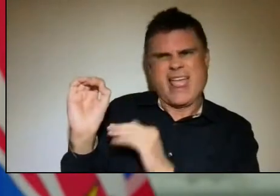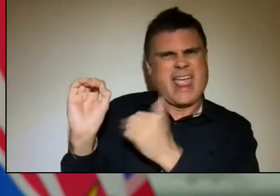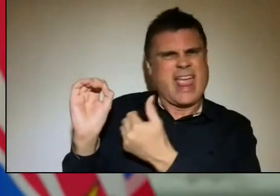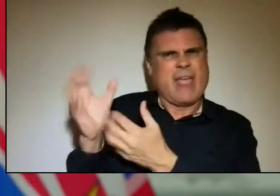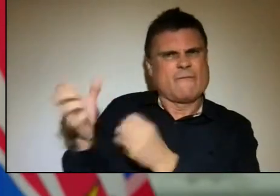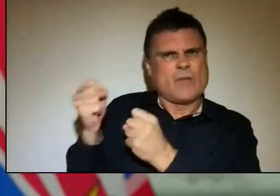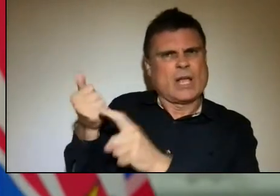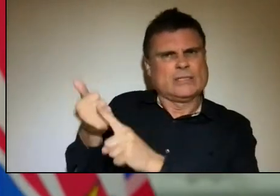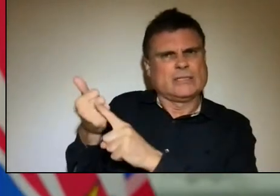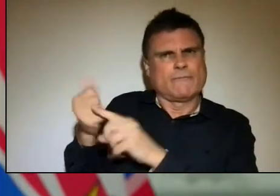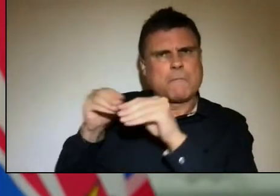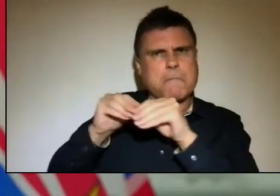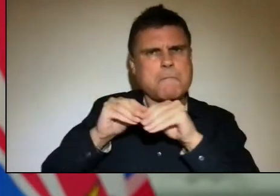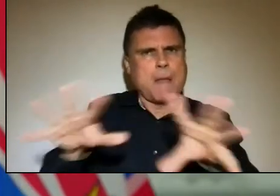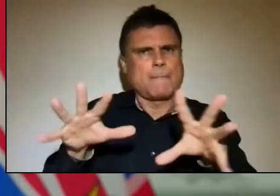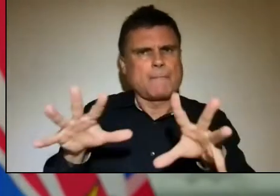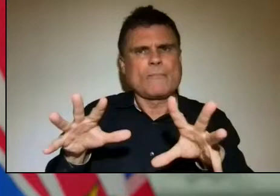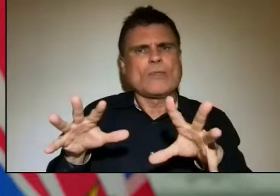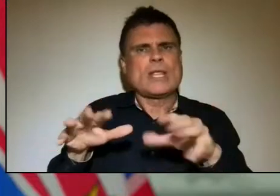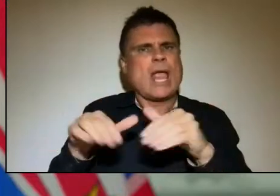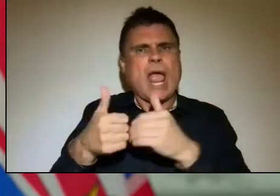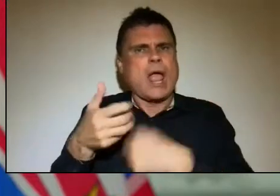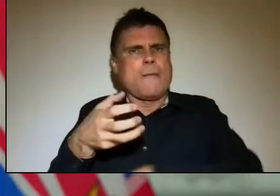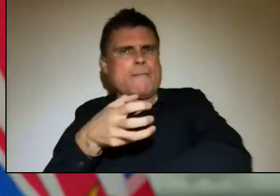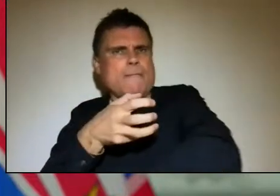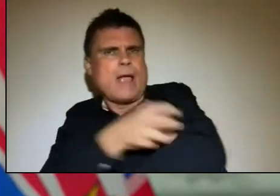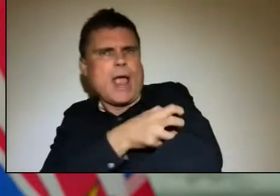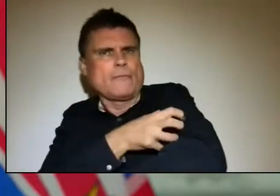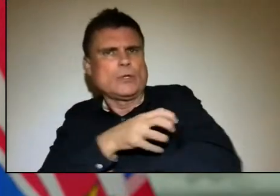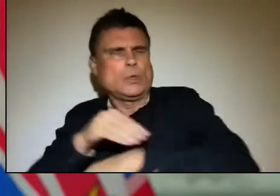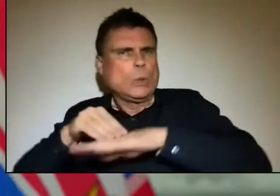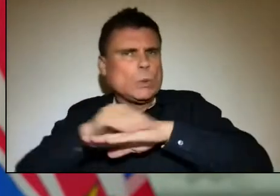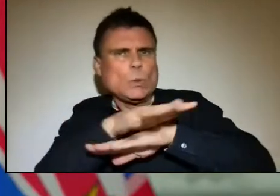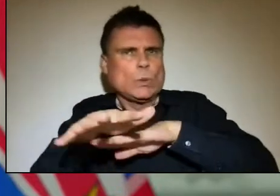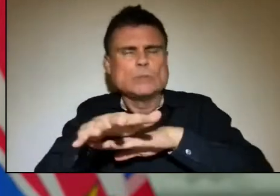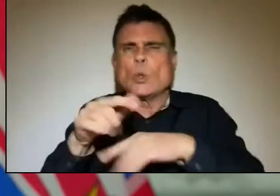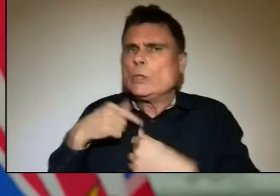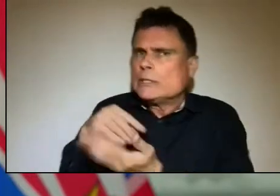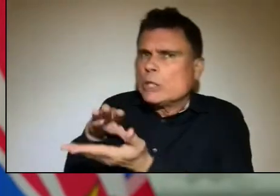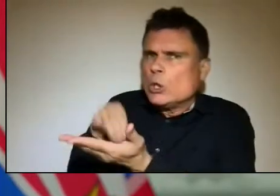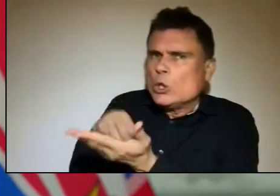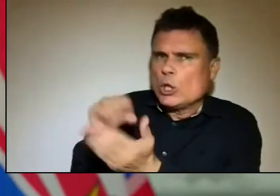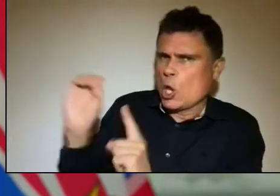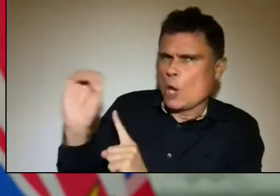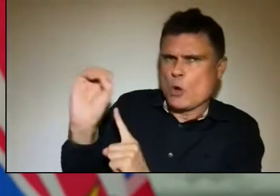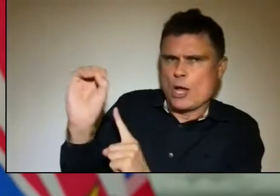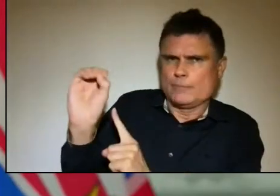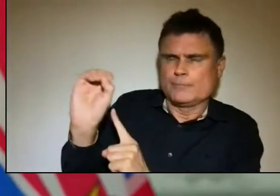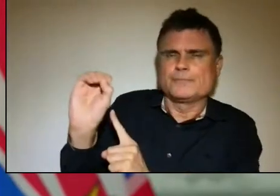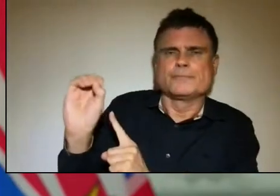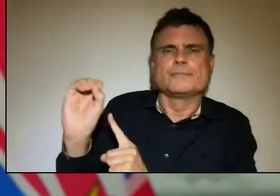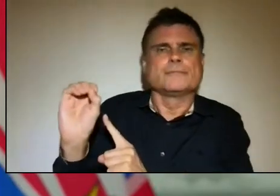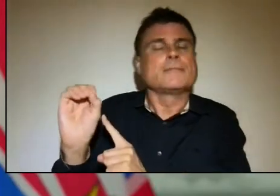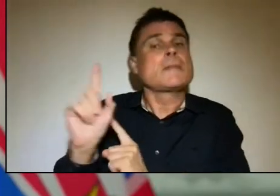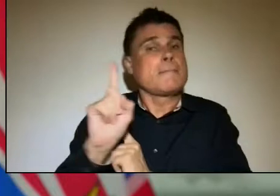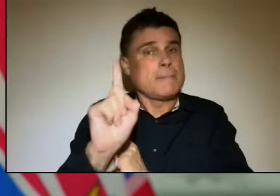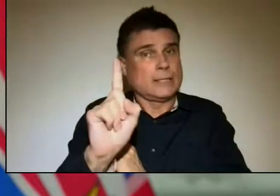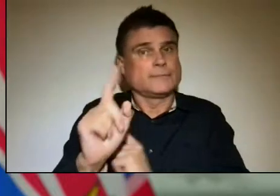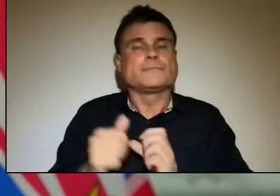fast it spreads, how infectious it is, and it is very clear that it is increasingly transmissible